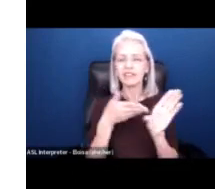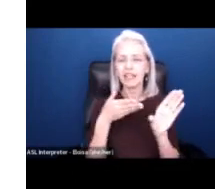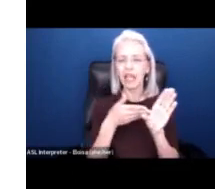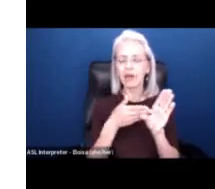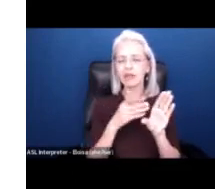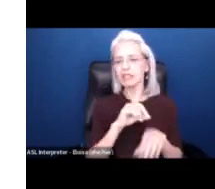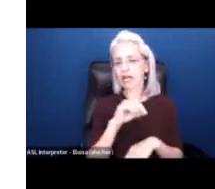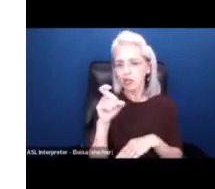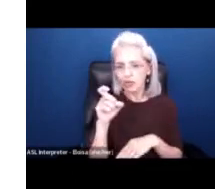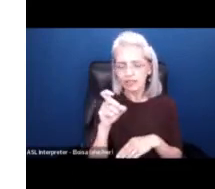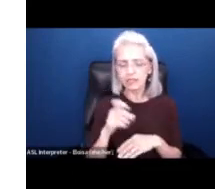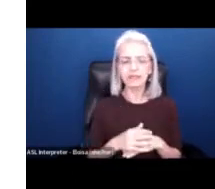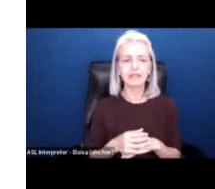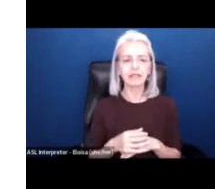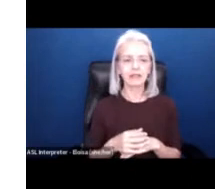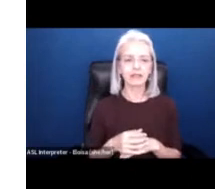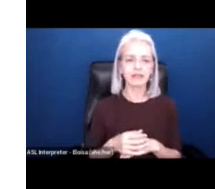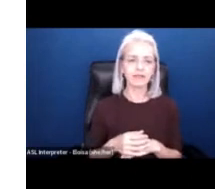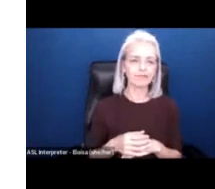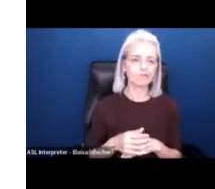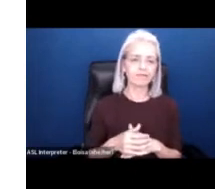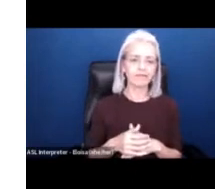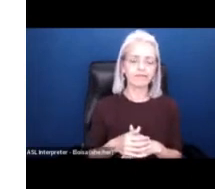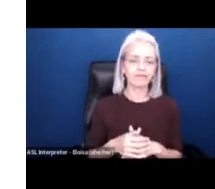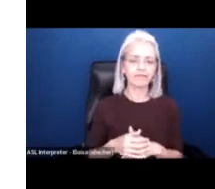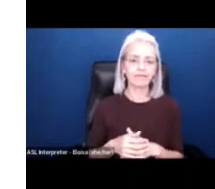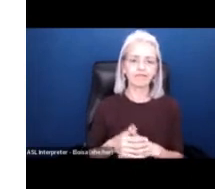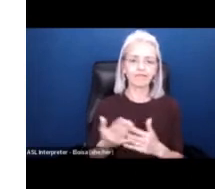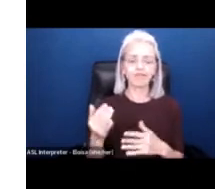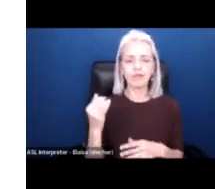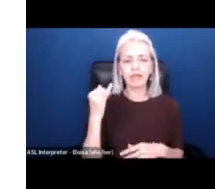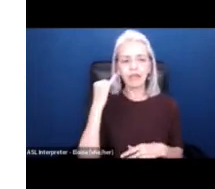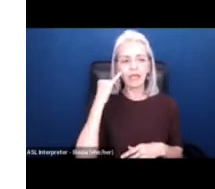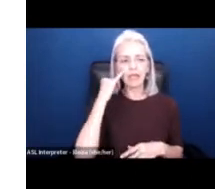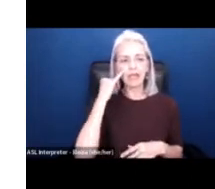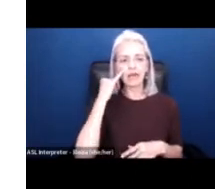And so, you know, if, even if a